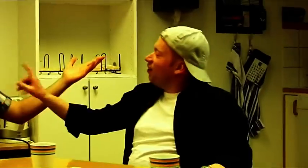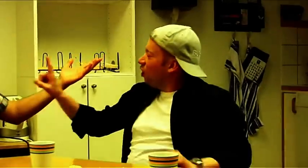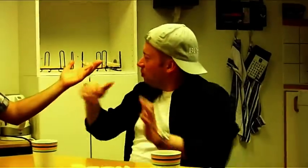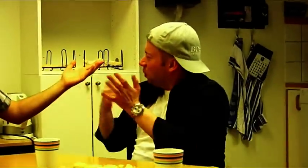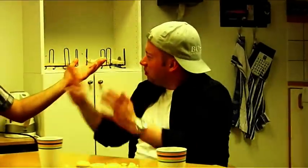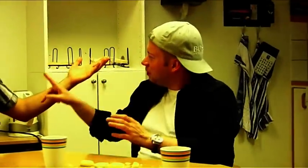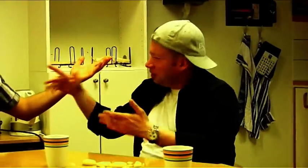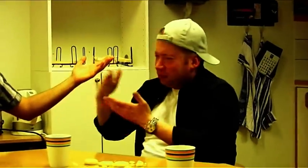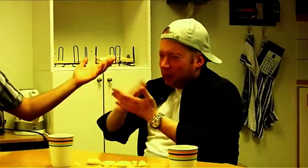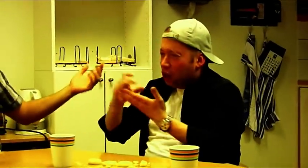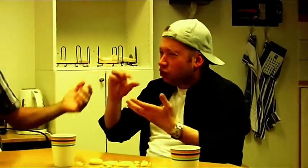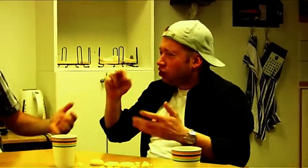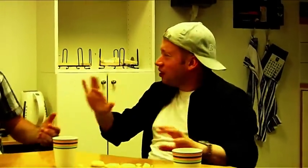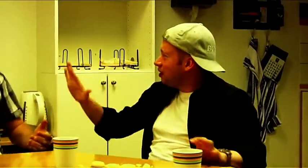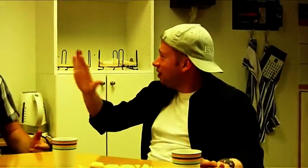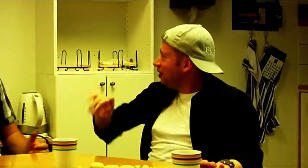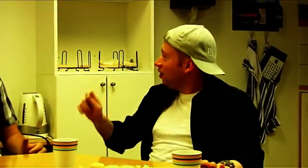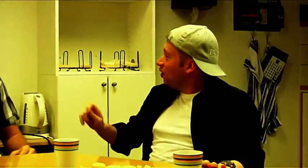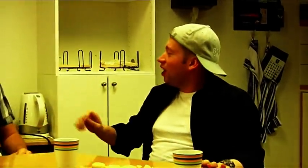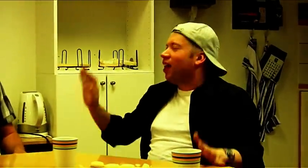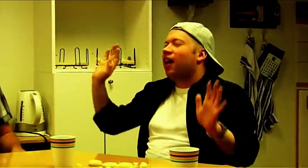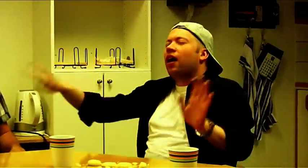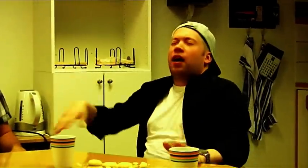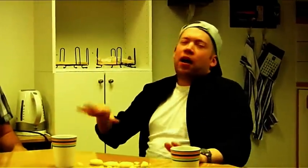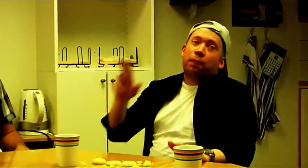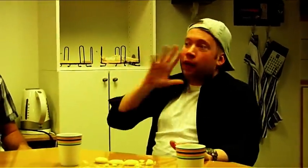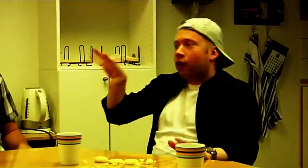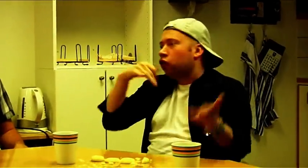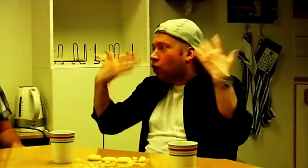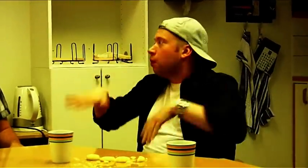Where are you from really, the Middle East? We see that everyday on the news-